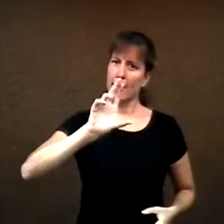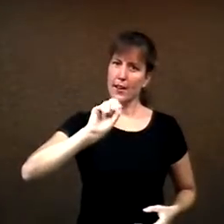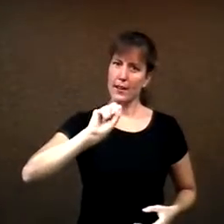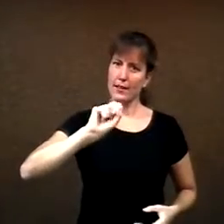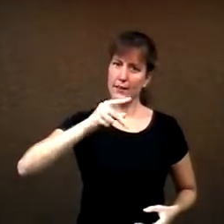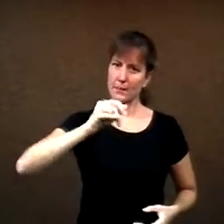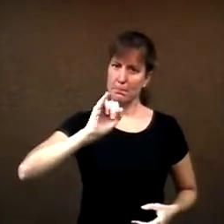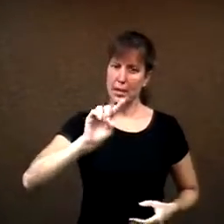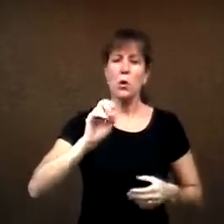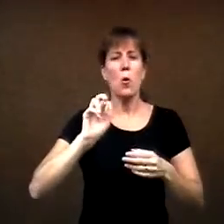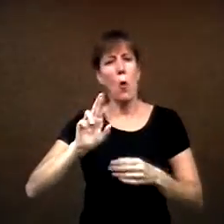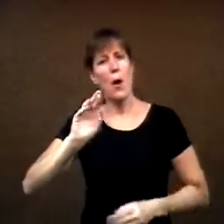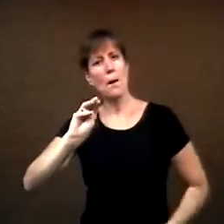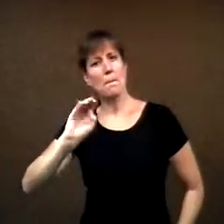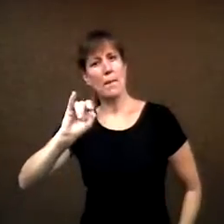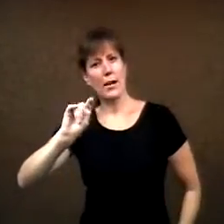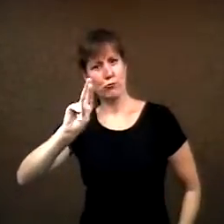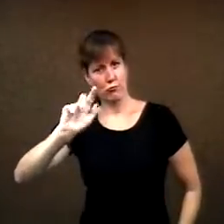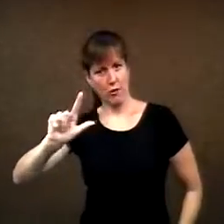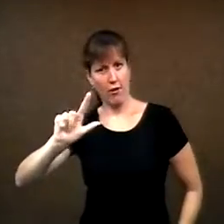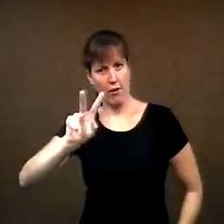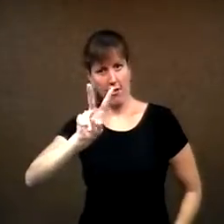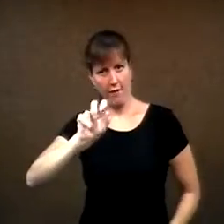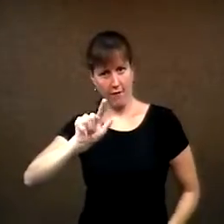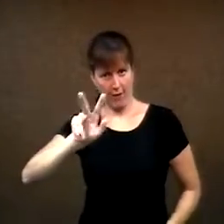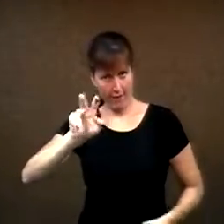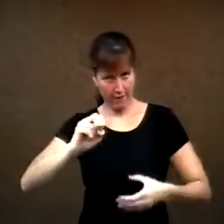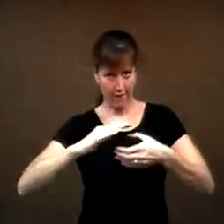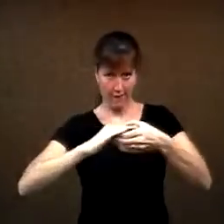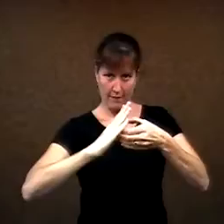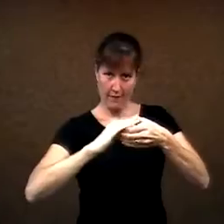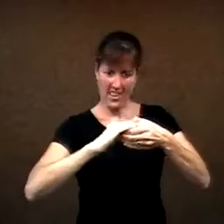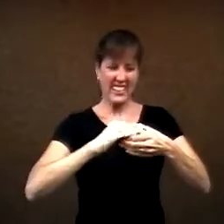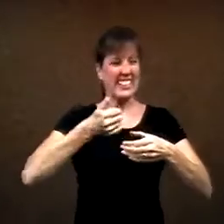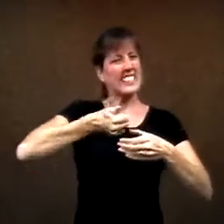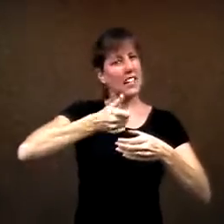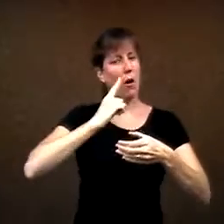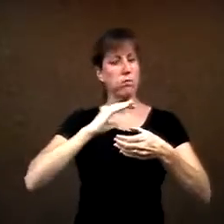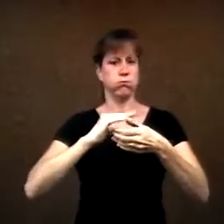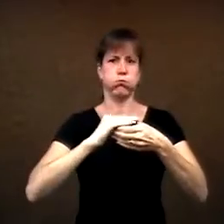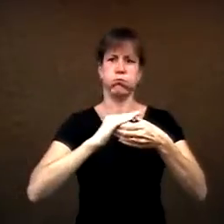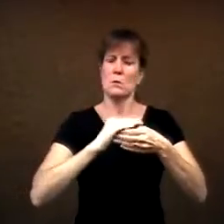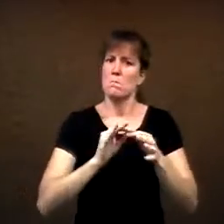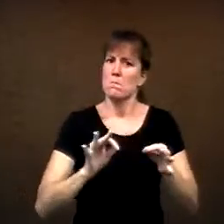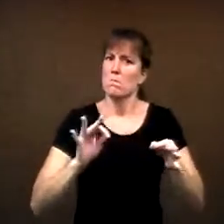Oftentimes, because this valve has...is experiencing great pressure, this valve will give way,